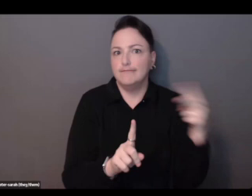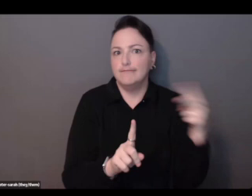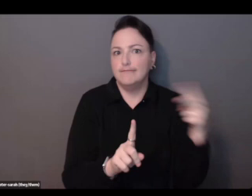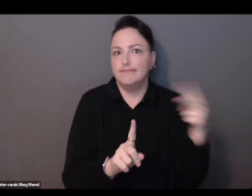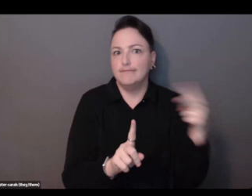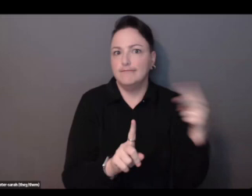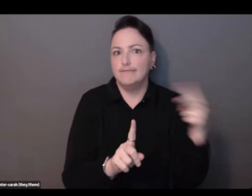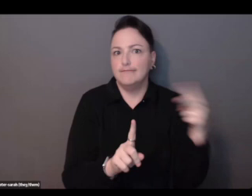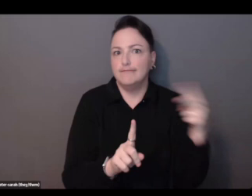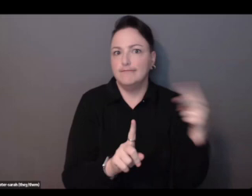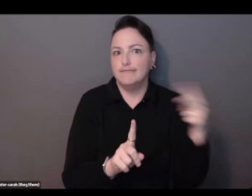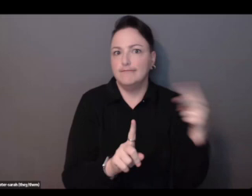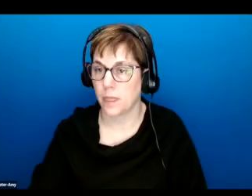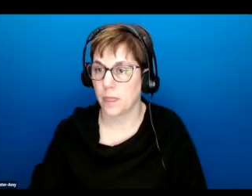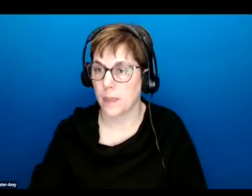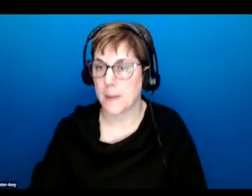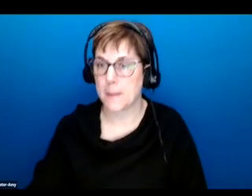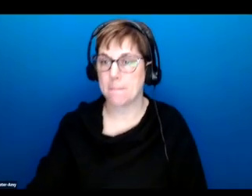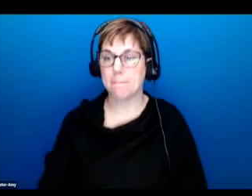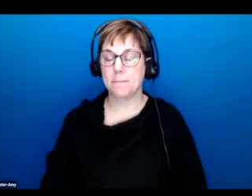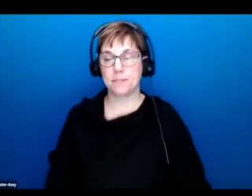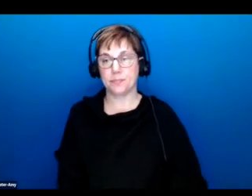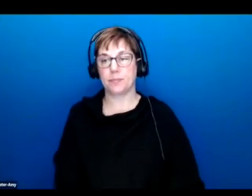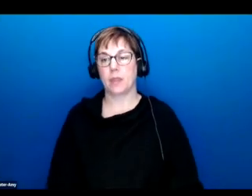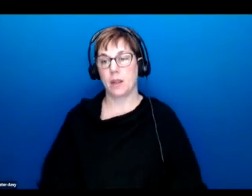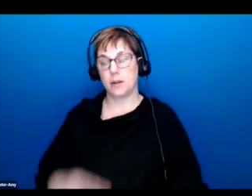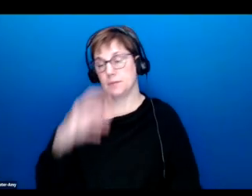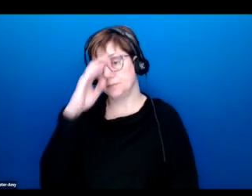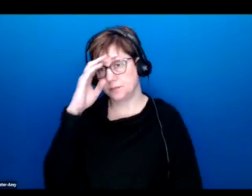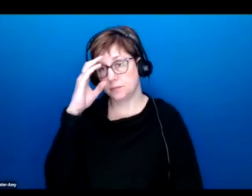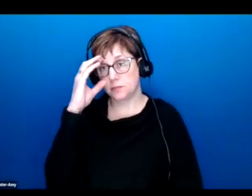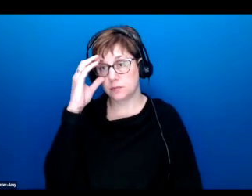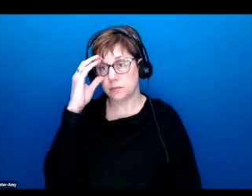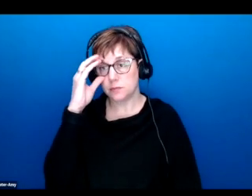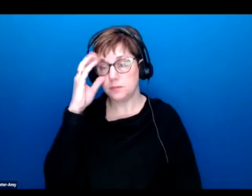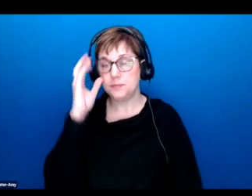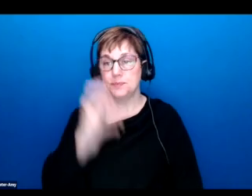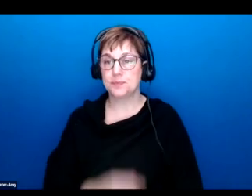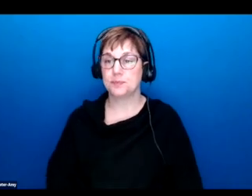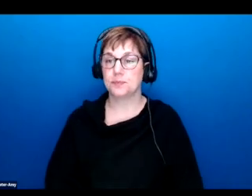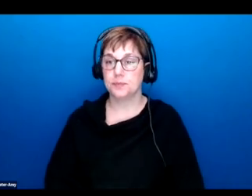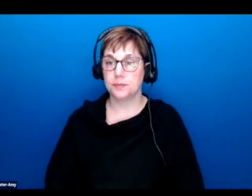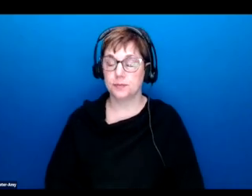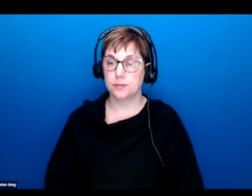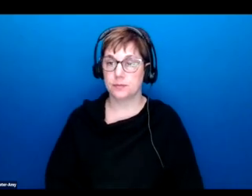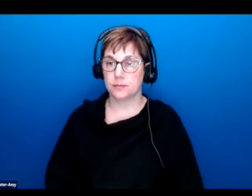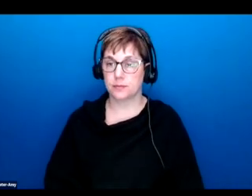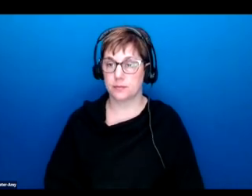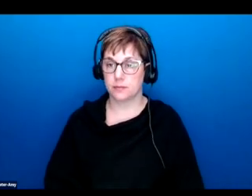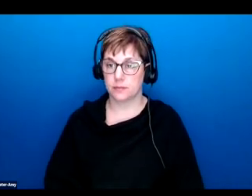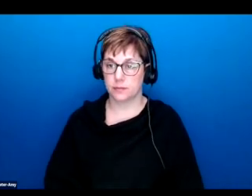For those who might not know us, Justice in Aging is a national organization that uses the power of